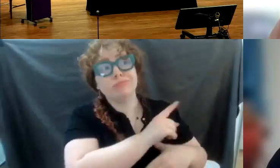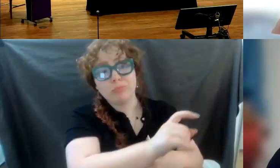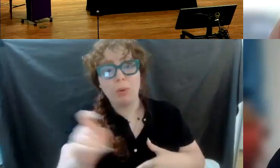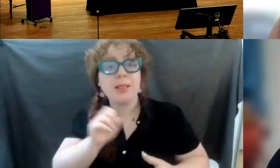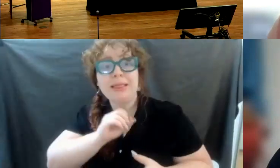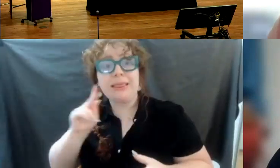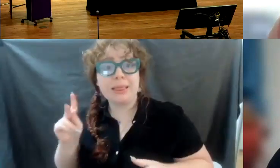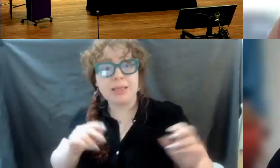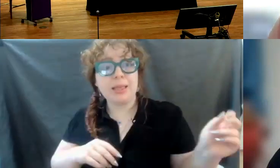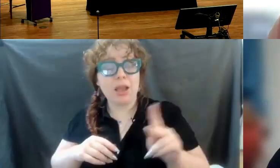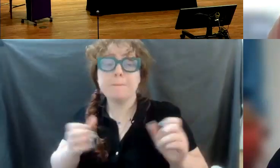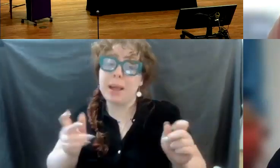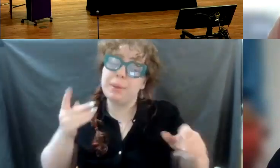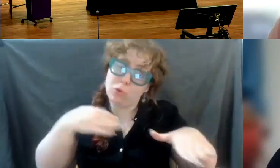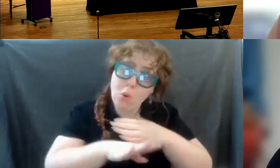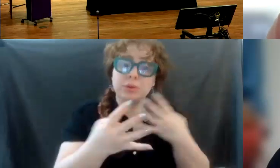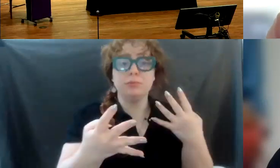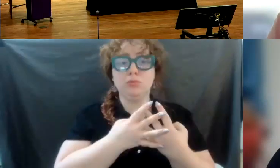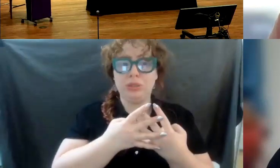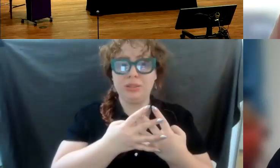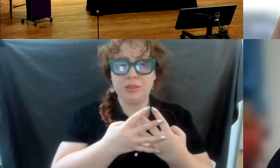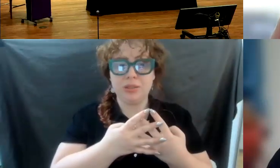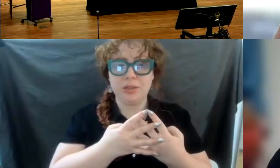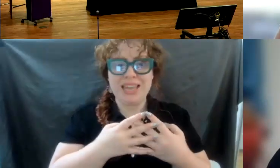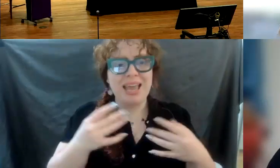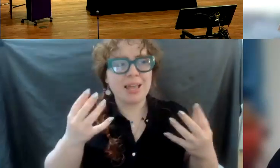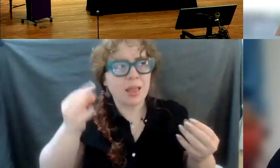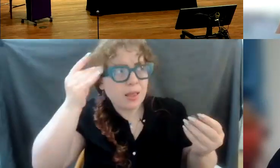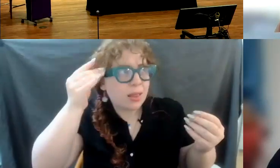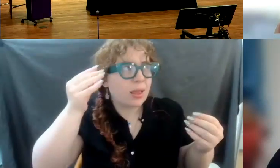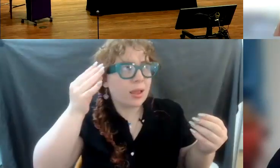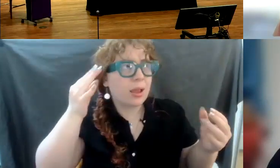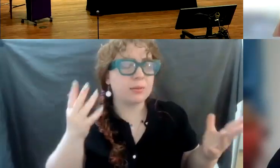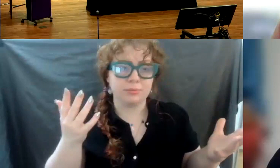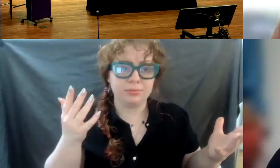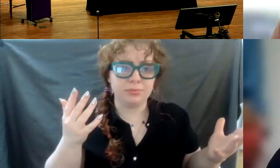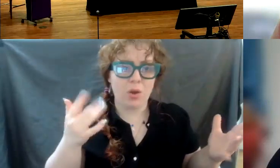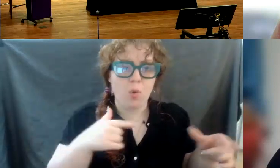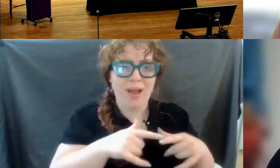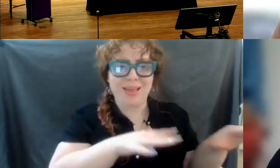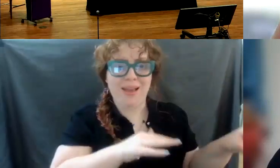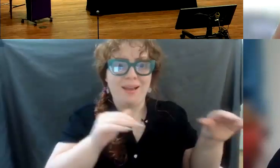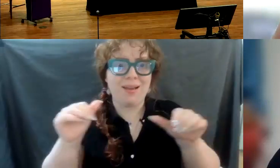and they come out with more ideas of creating crime than they had once before, before they was even assigned of the system.